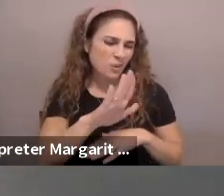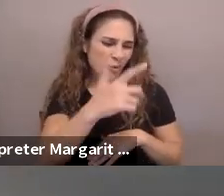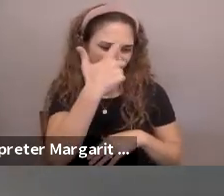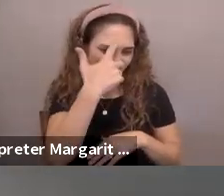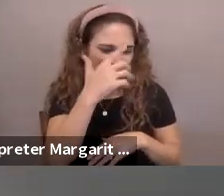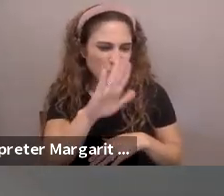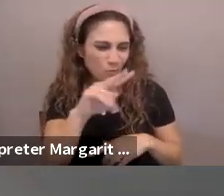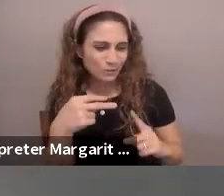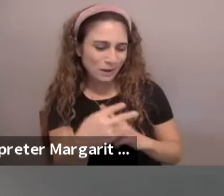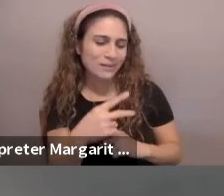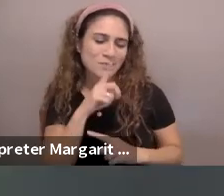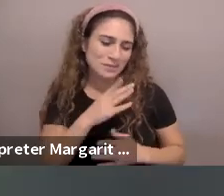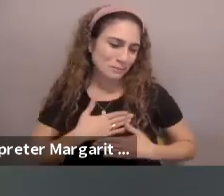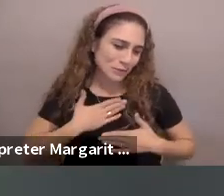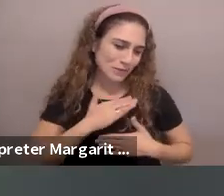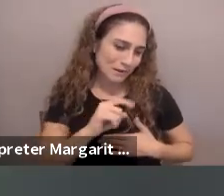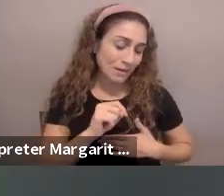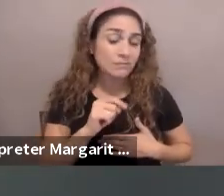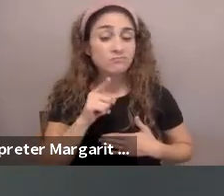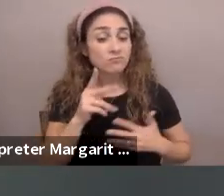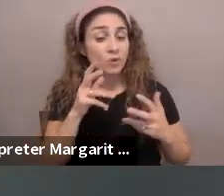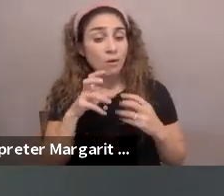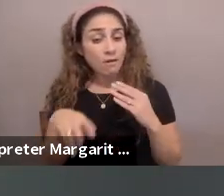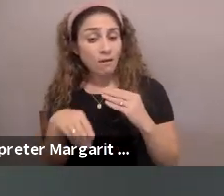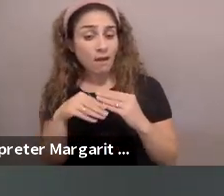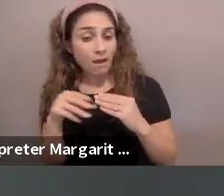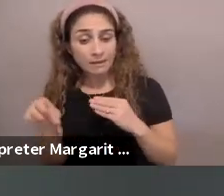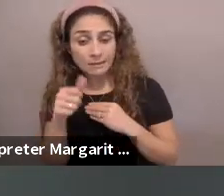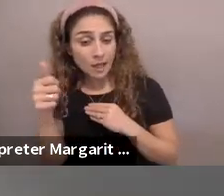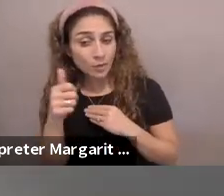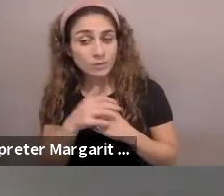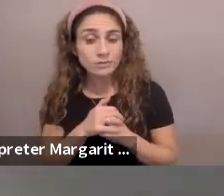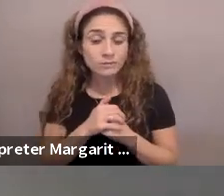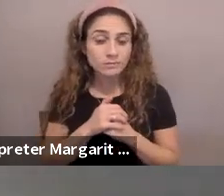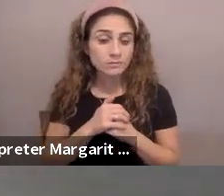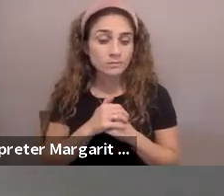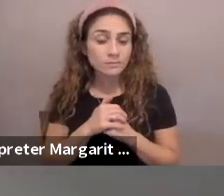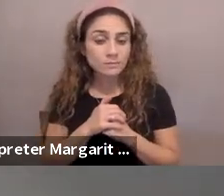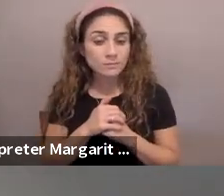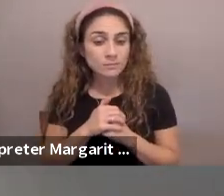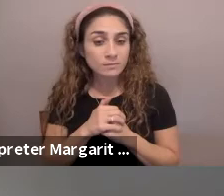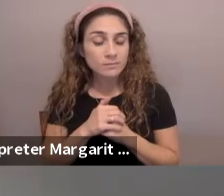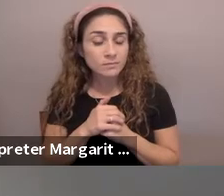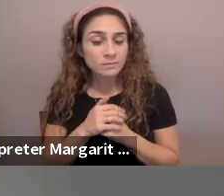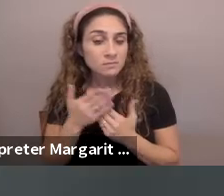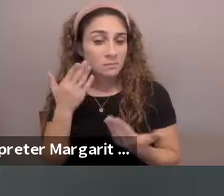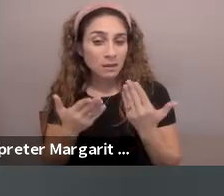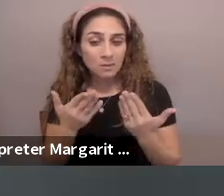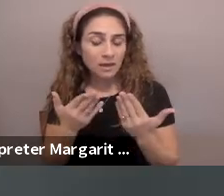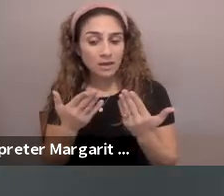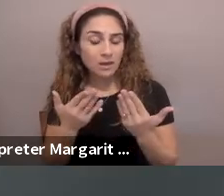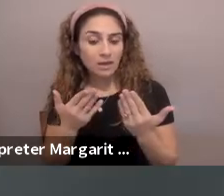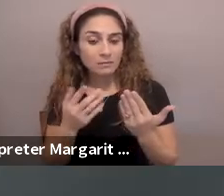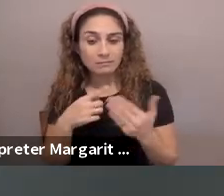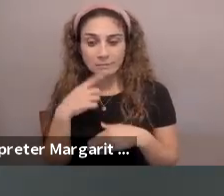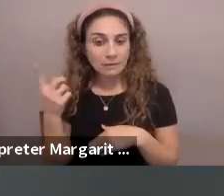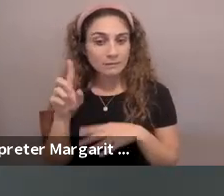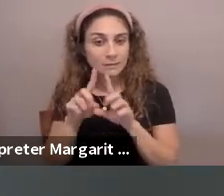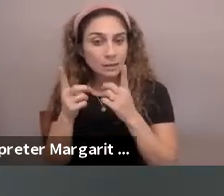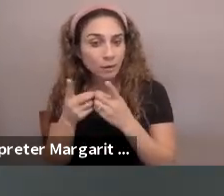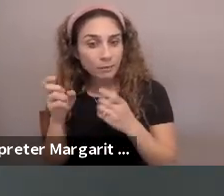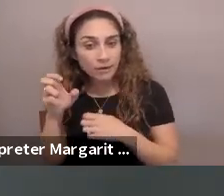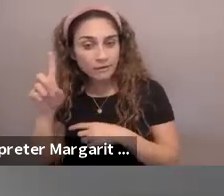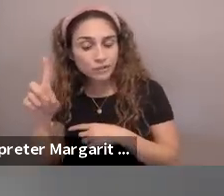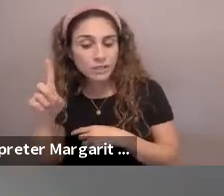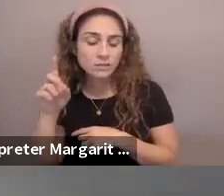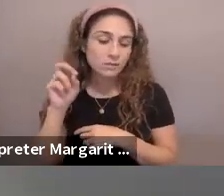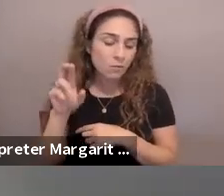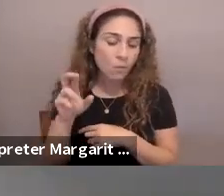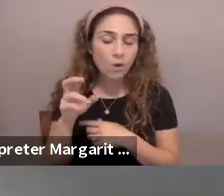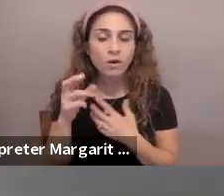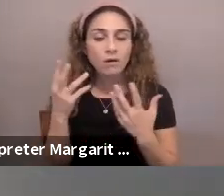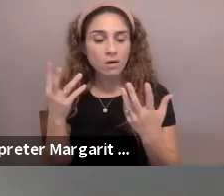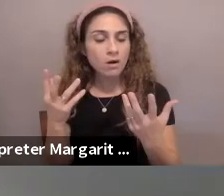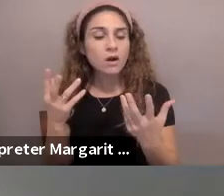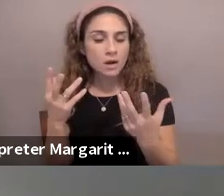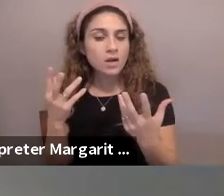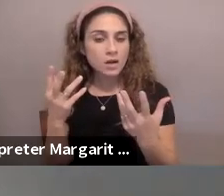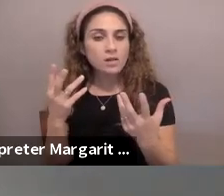Is there anything else that you would like to share with anybody who's watching the webinar today or anybody from the Department of that who's interested in knowing more about the virtual space for our special populations, including our students in special education.